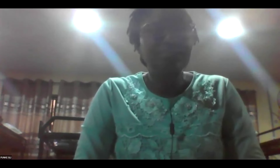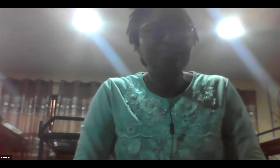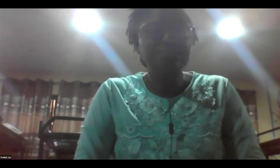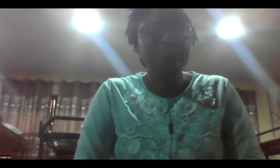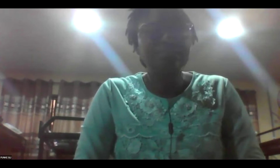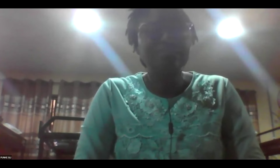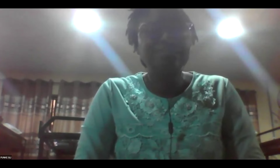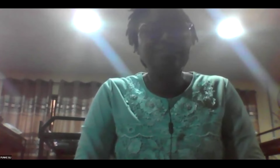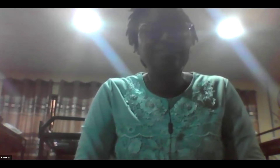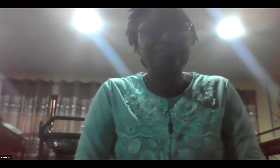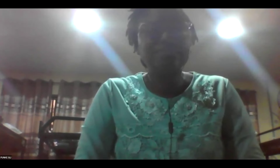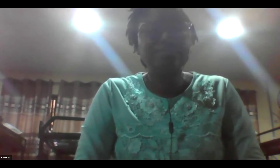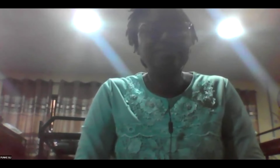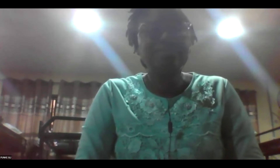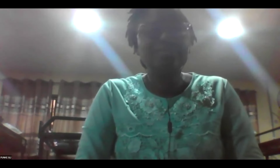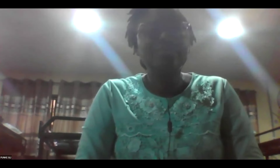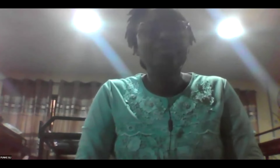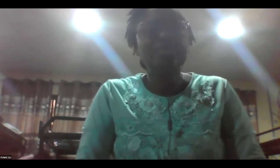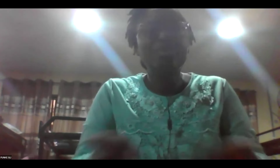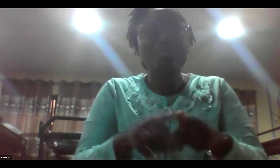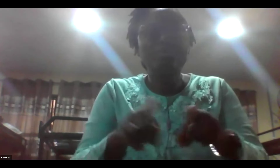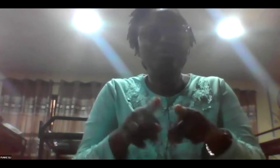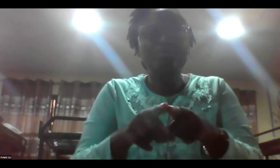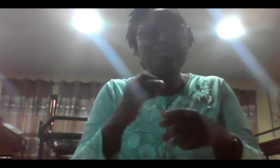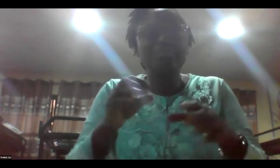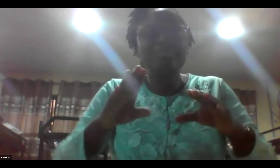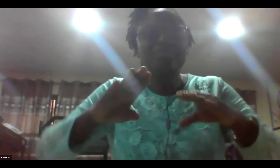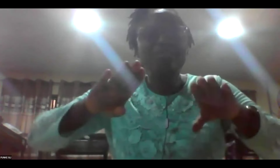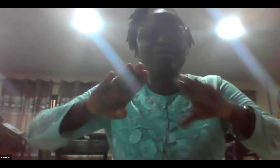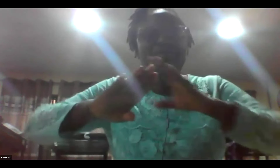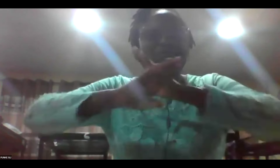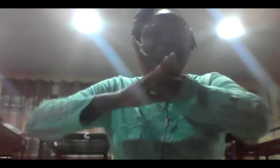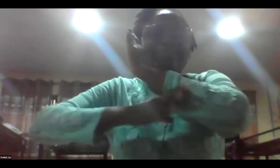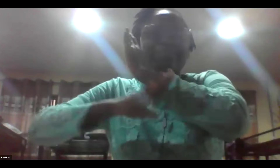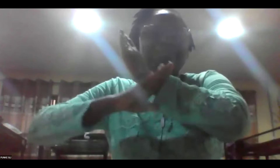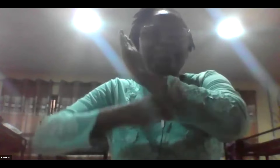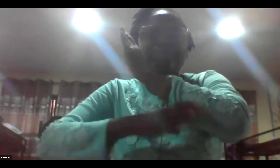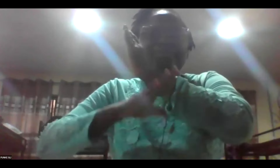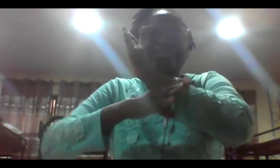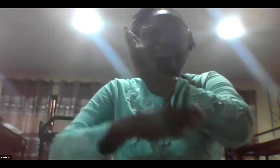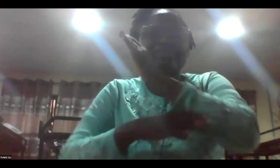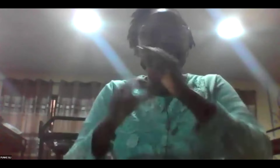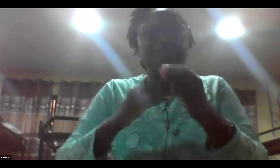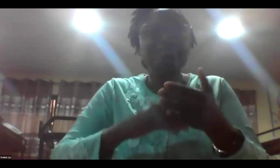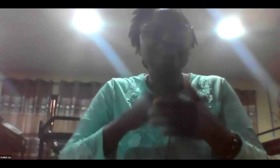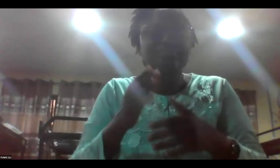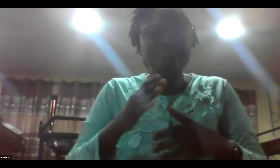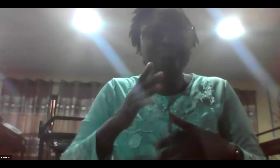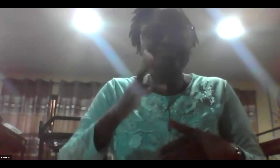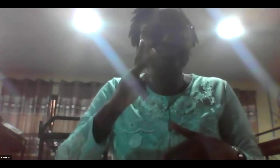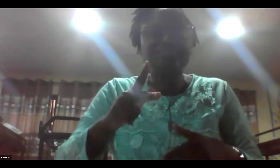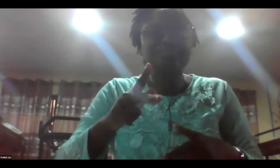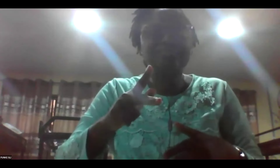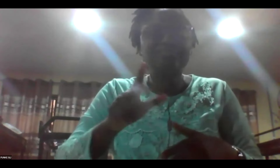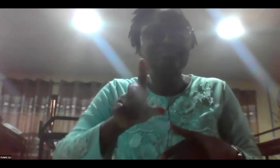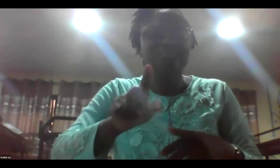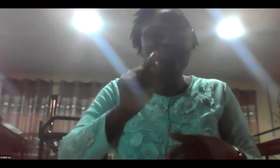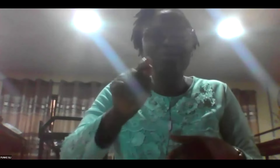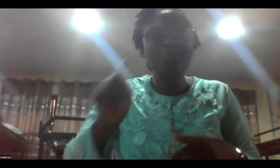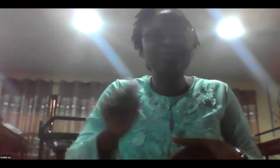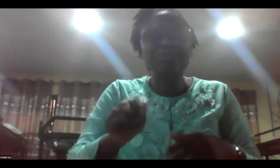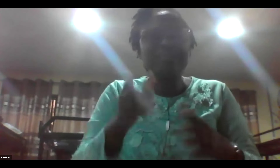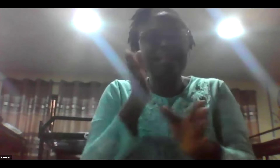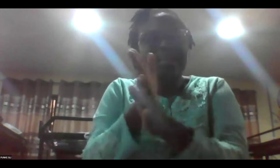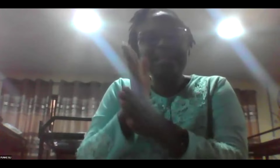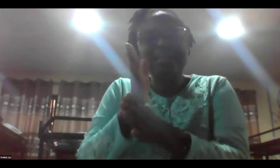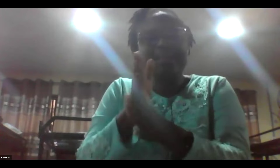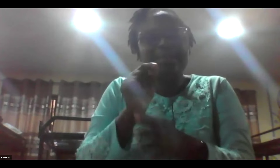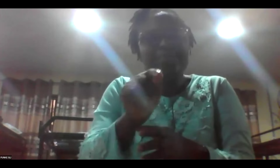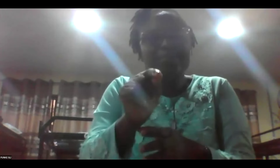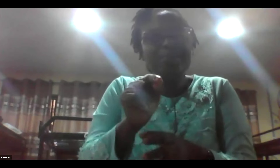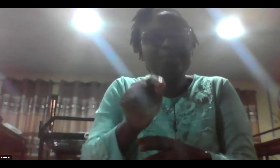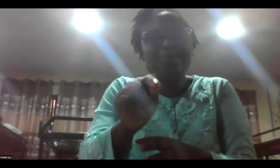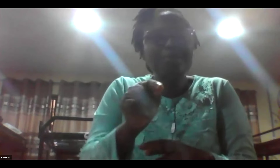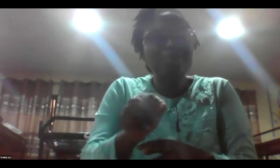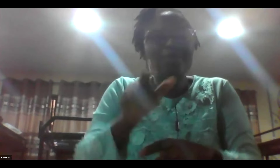then we have. There's a 3 box a 3. If you're using your laptop. There's a 3 dots also along that line where you have your chat react so when you tap on it.